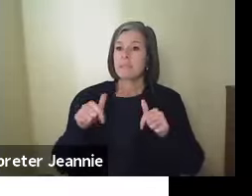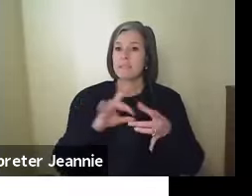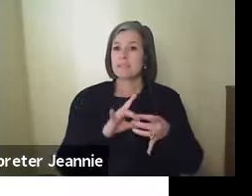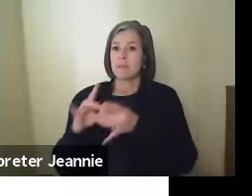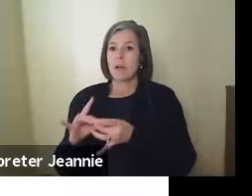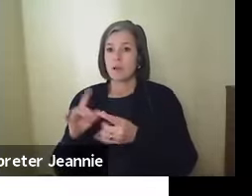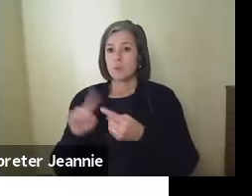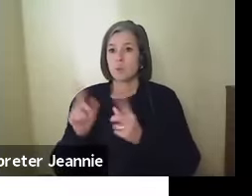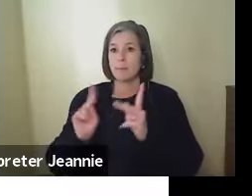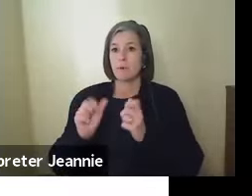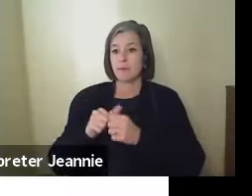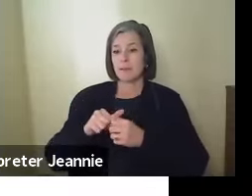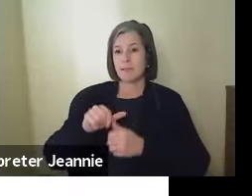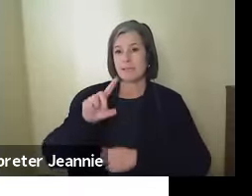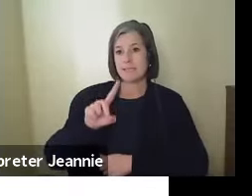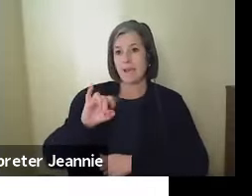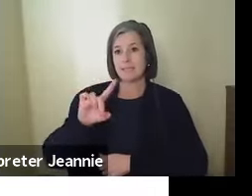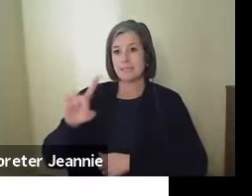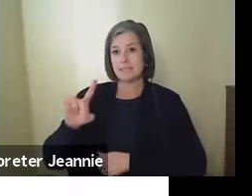people in the DIDD waiver and